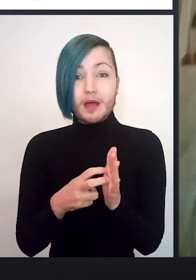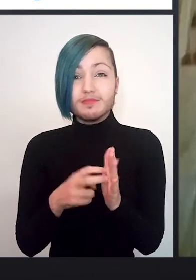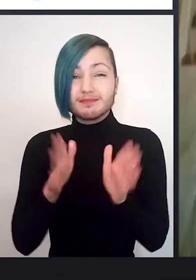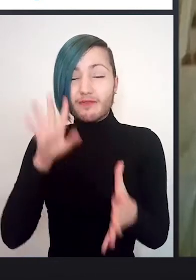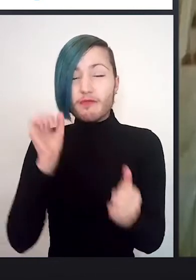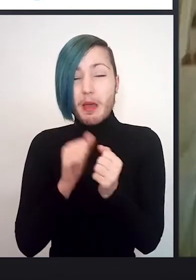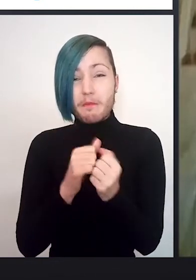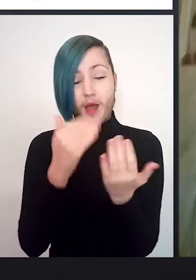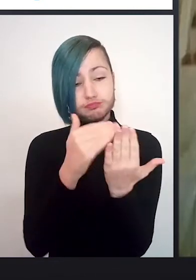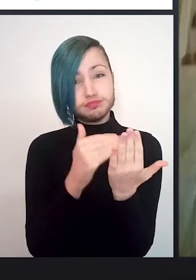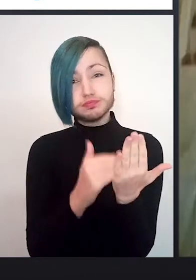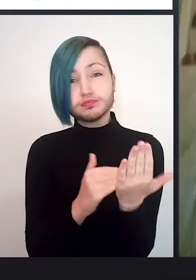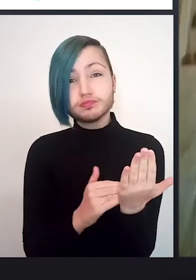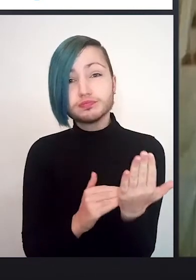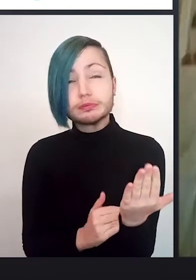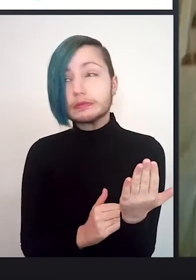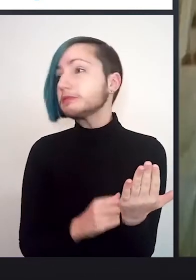appointment, am I gonna remember everything?